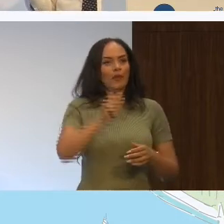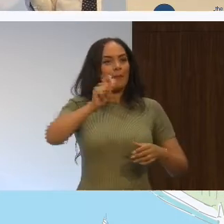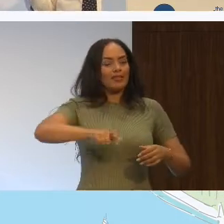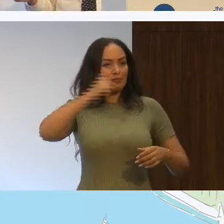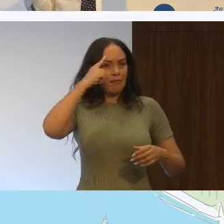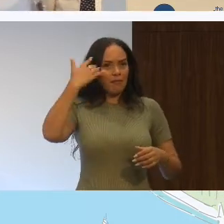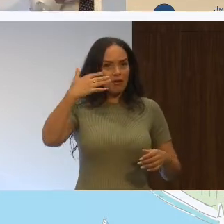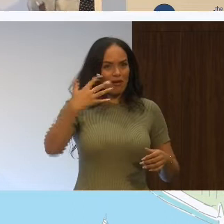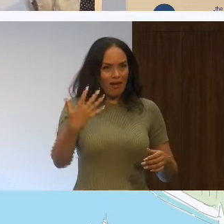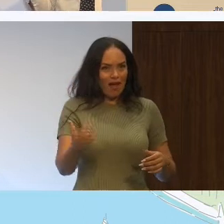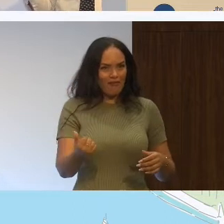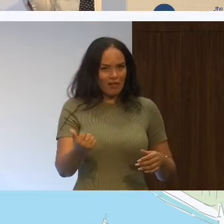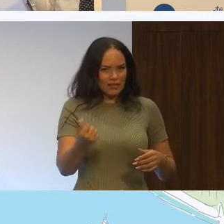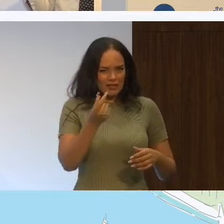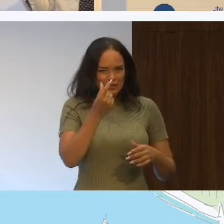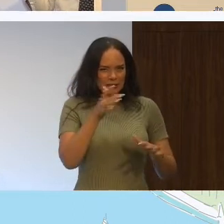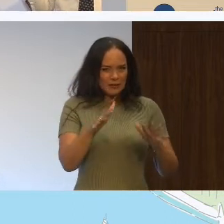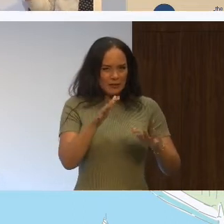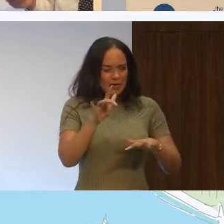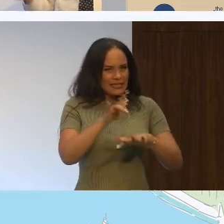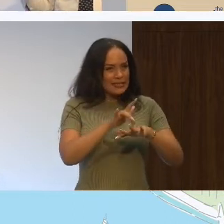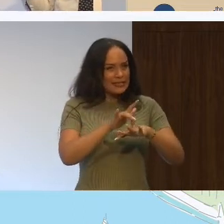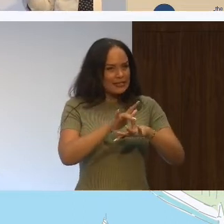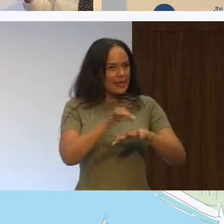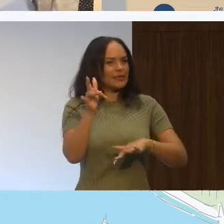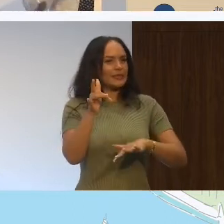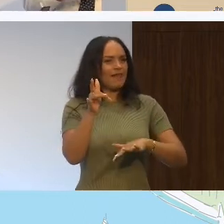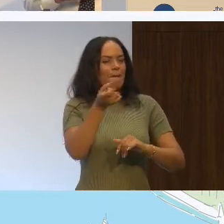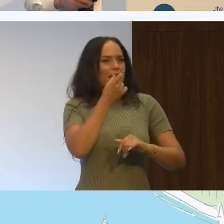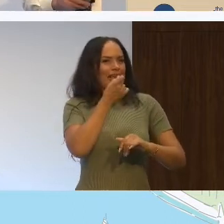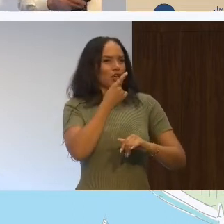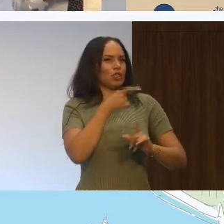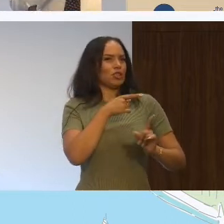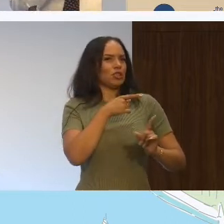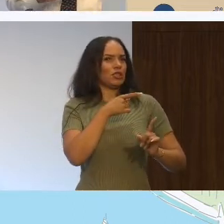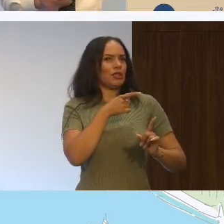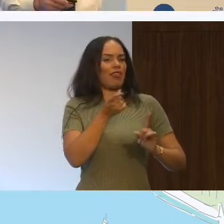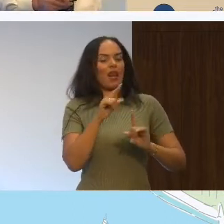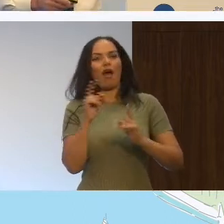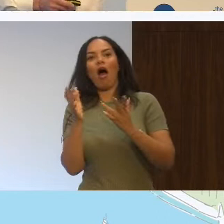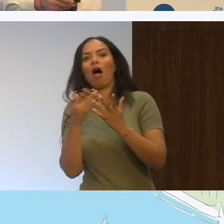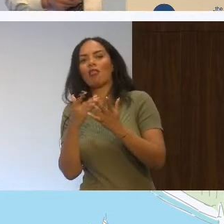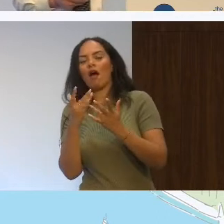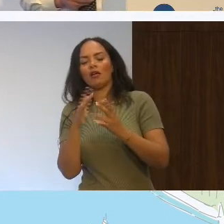tend to be more sensitive to medication than people that don't have migraine. So topiramate is antiepileptic drug.